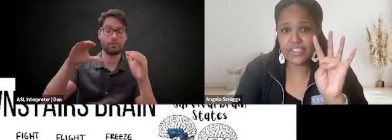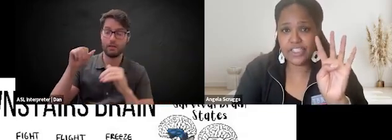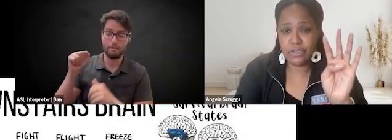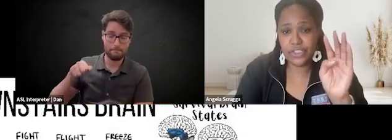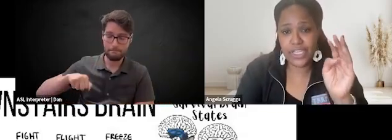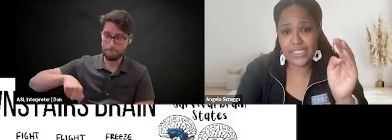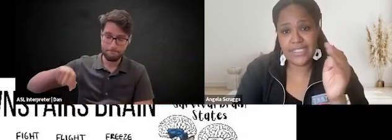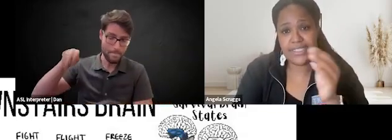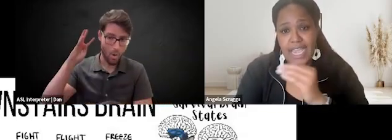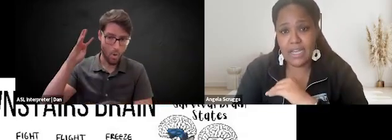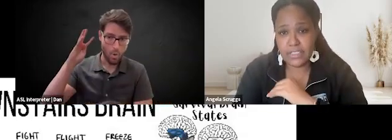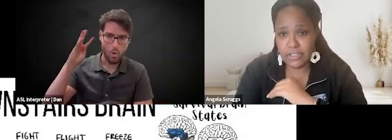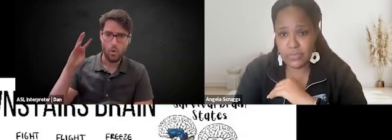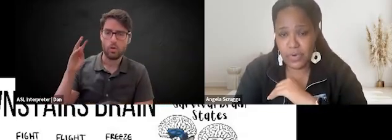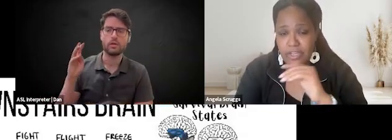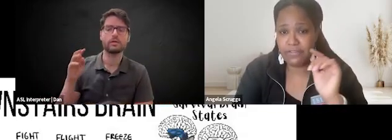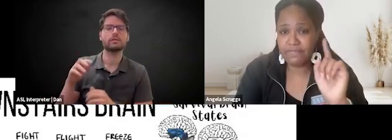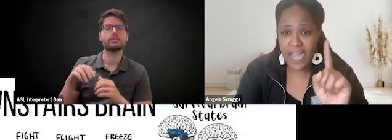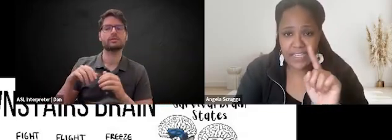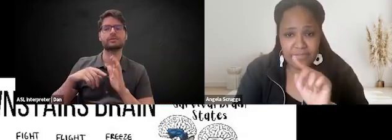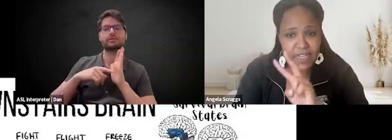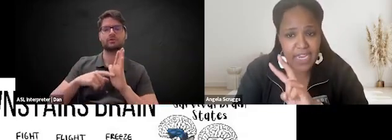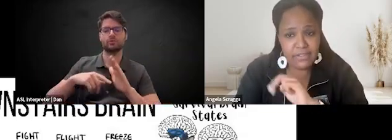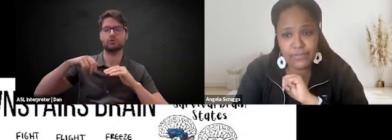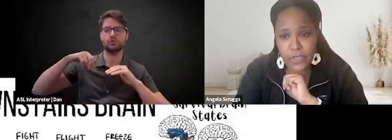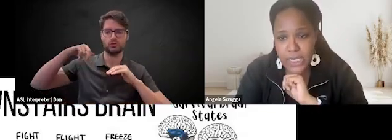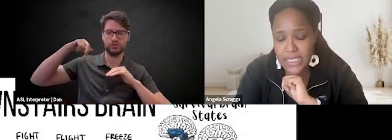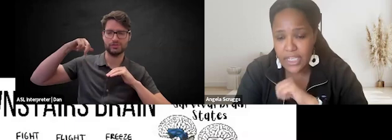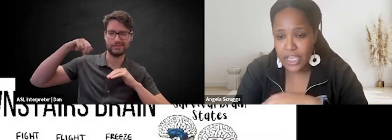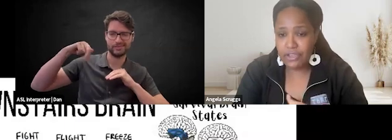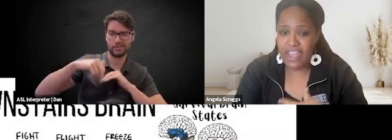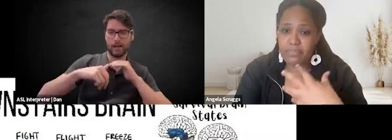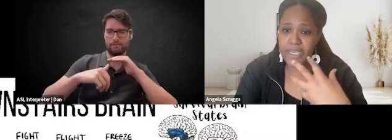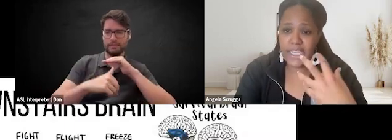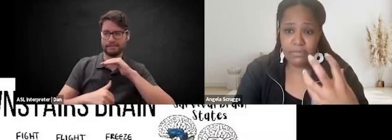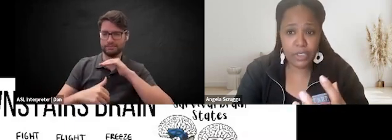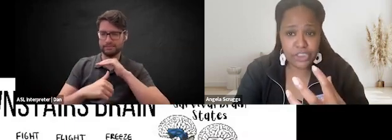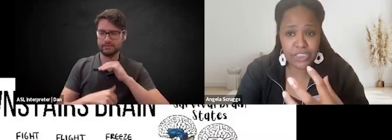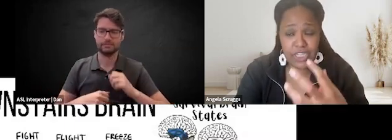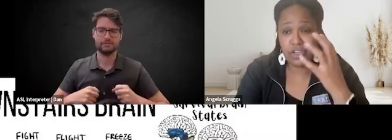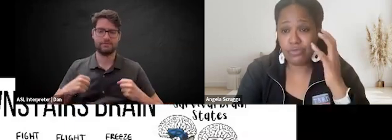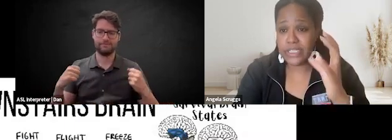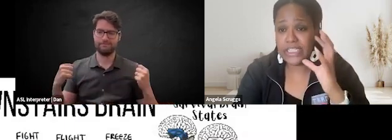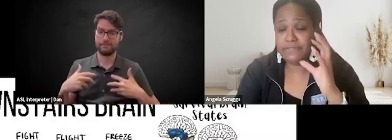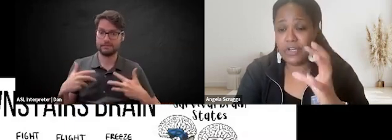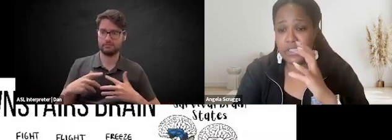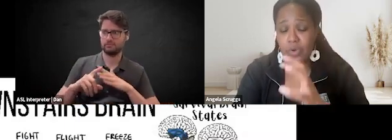it shows you that it's the downstairs brain, your fight, flight, and freeze. You have big emotions, and you're really focused